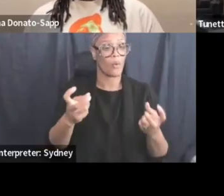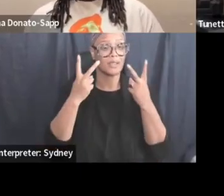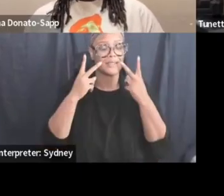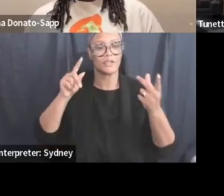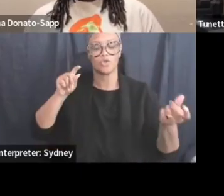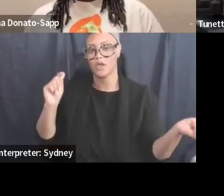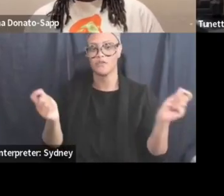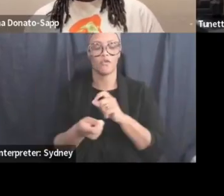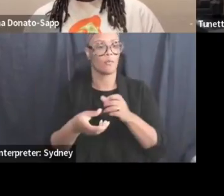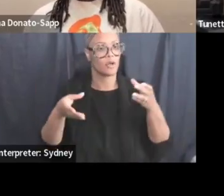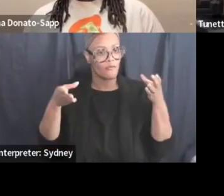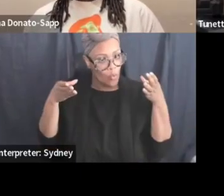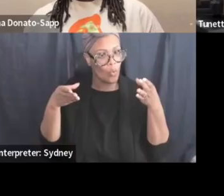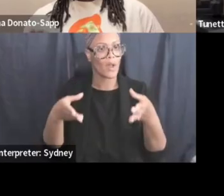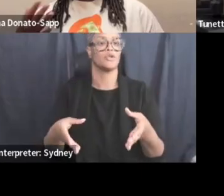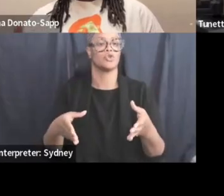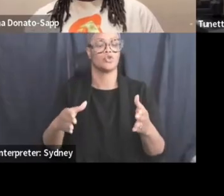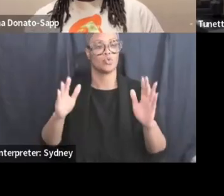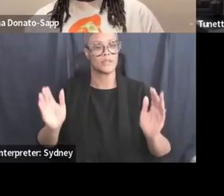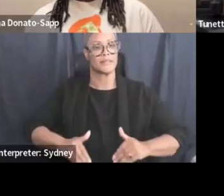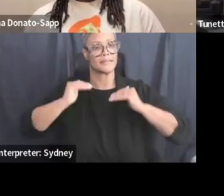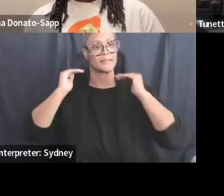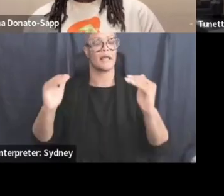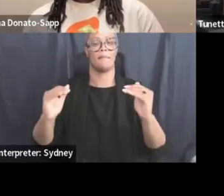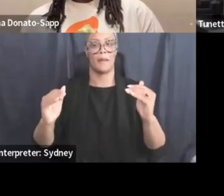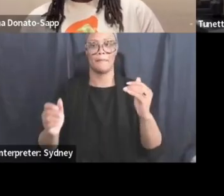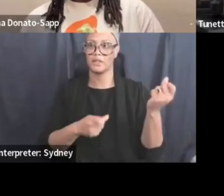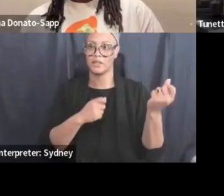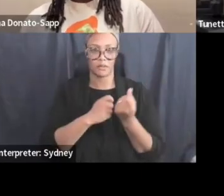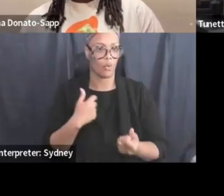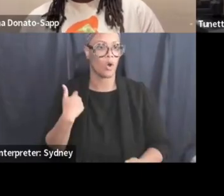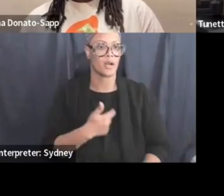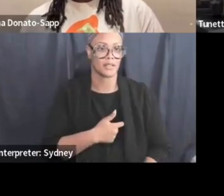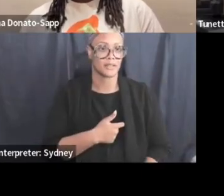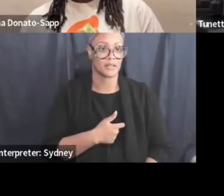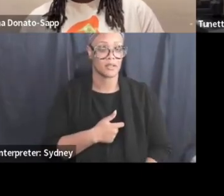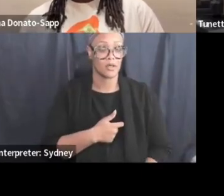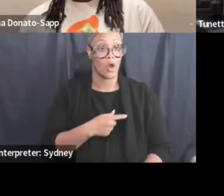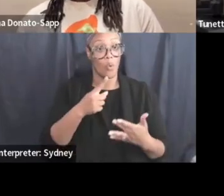The clear message that I want to hear from you as a black disabled girl in school